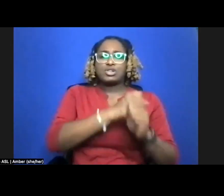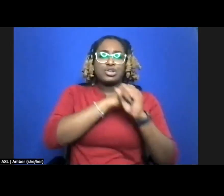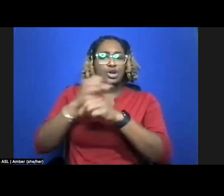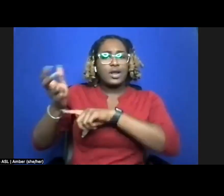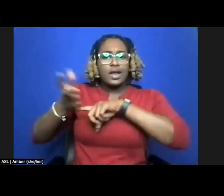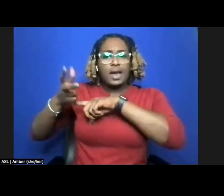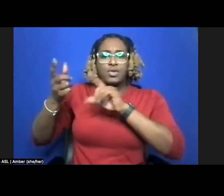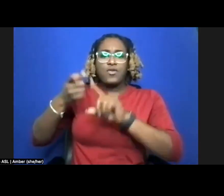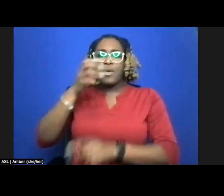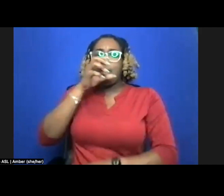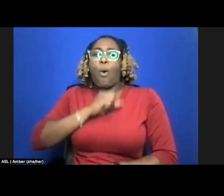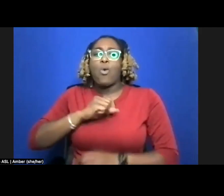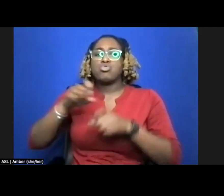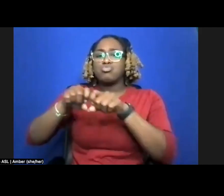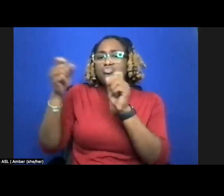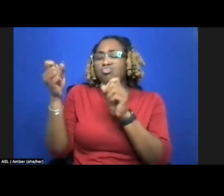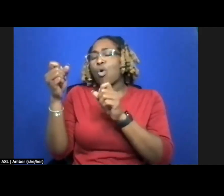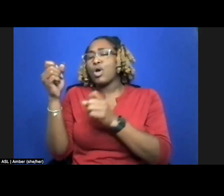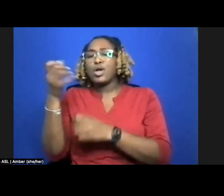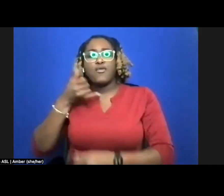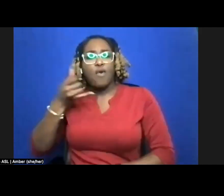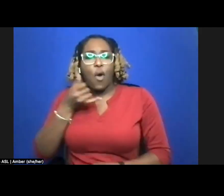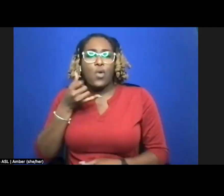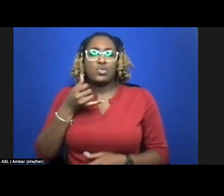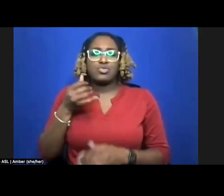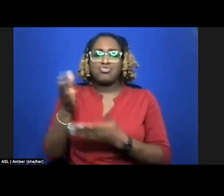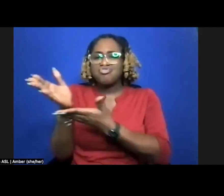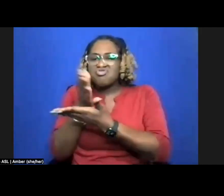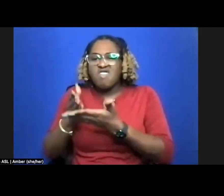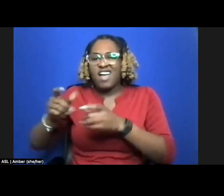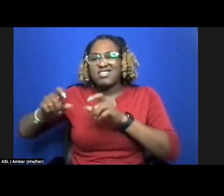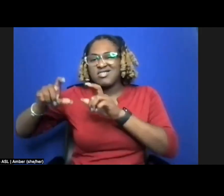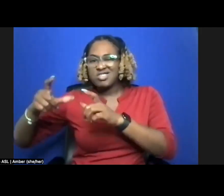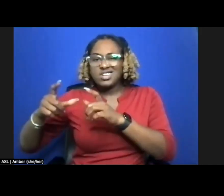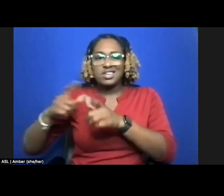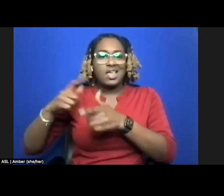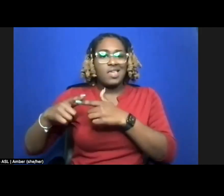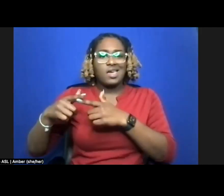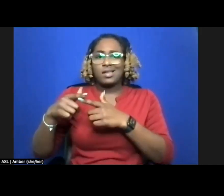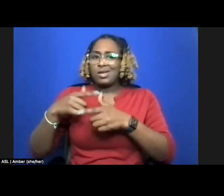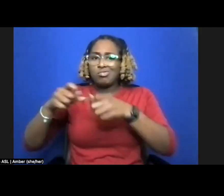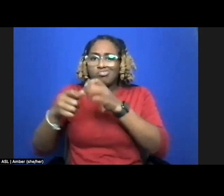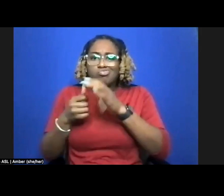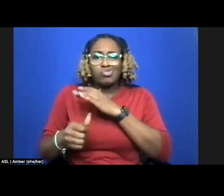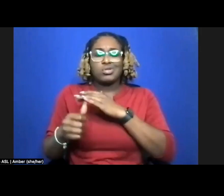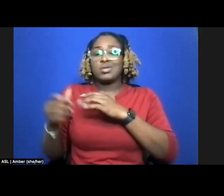stained glass burgeoning blessings. come one, come all if you dare. he welds a fine line between surveillance